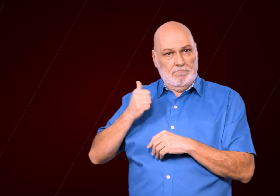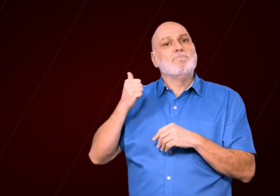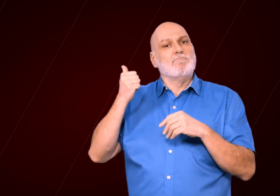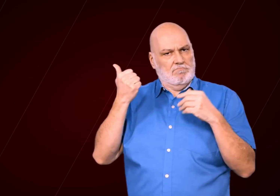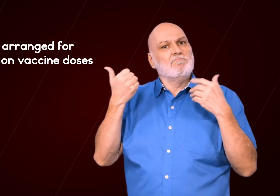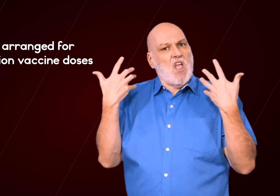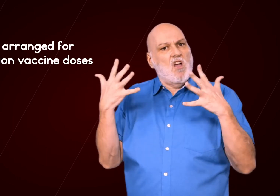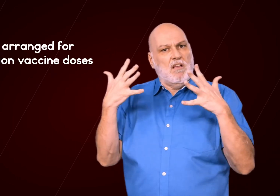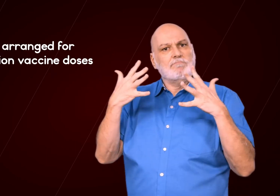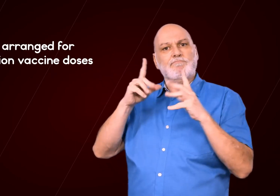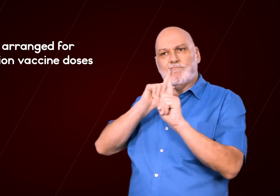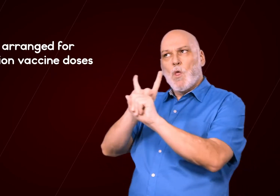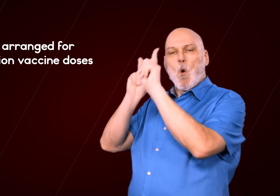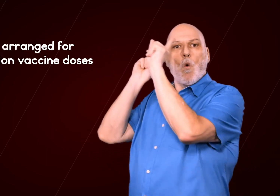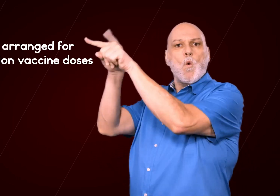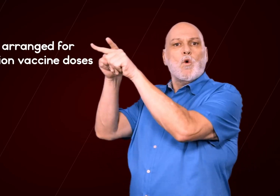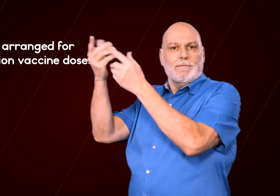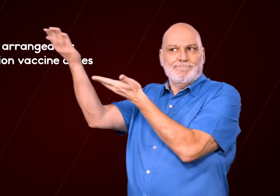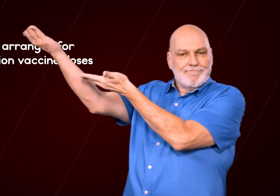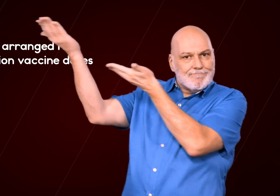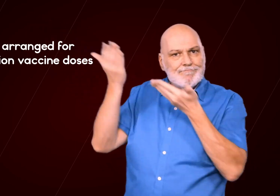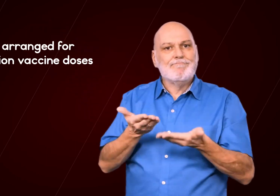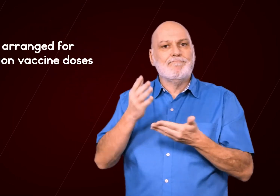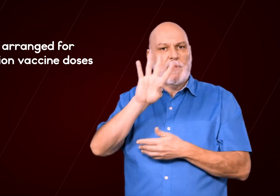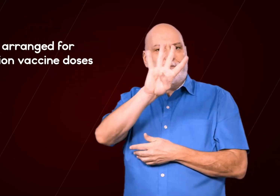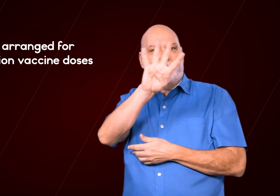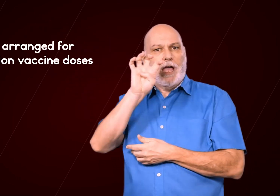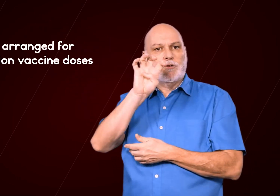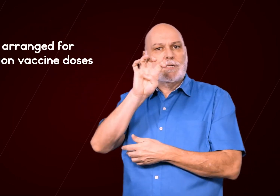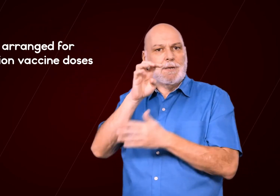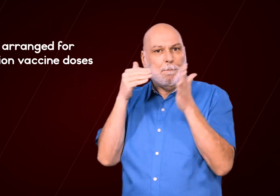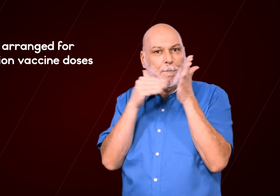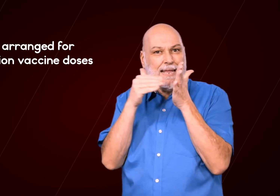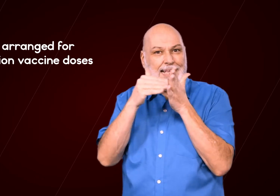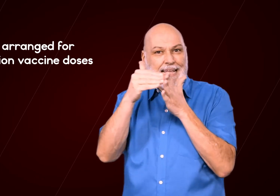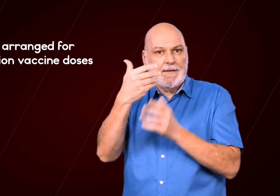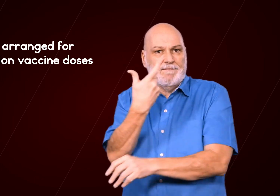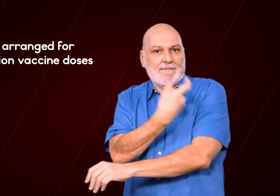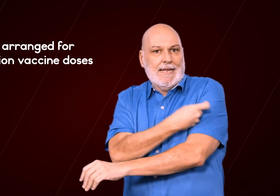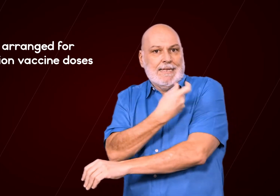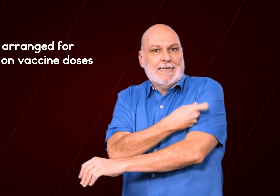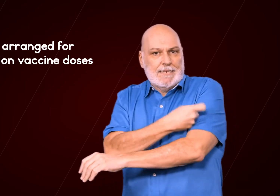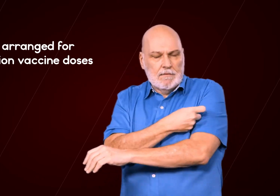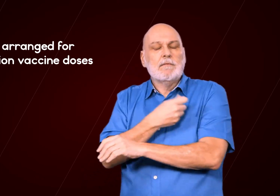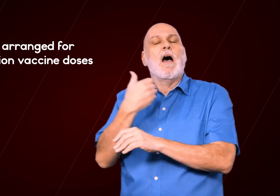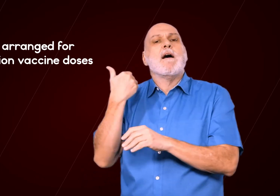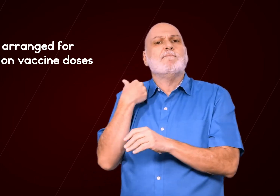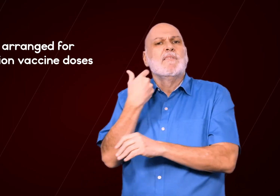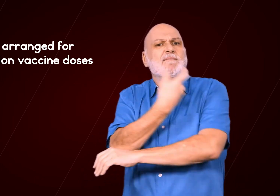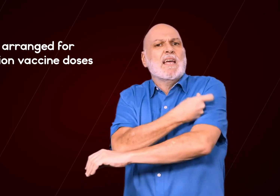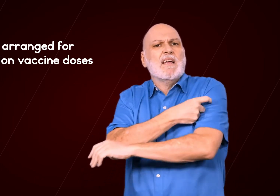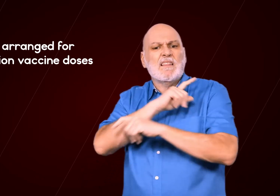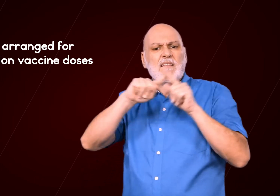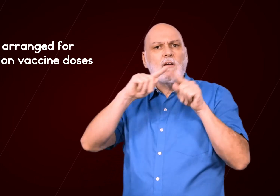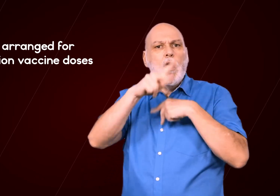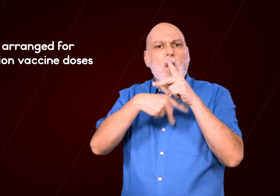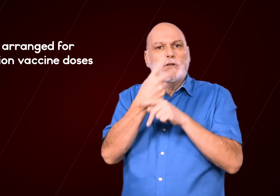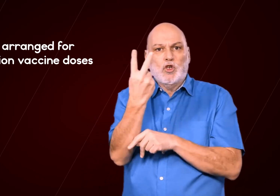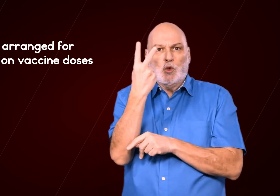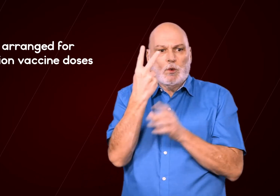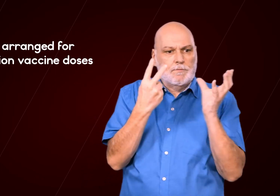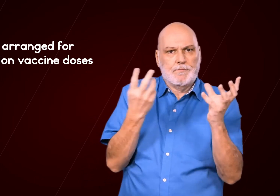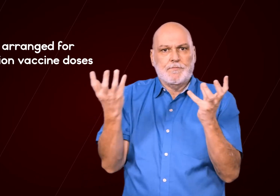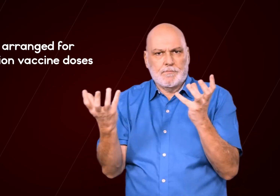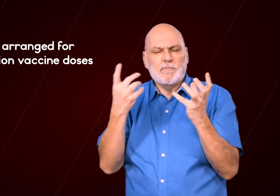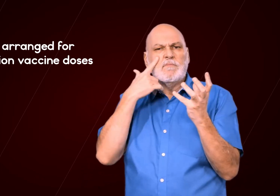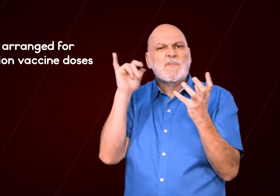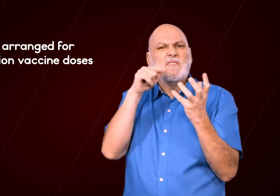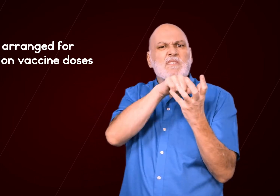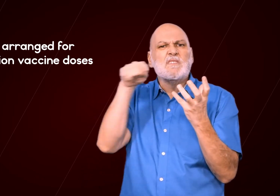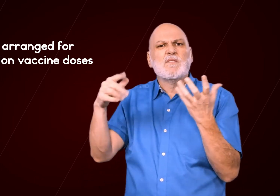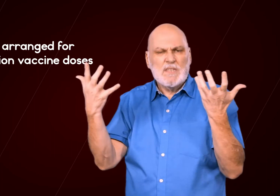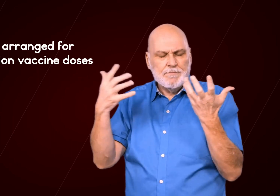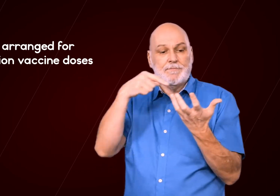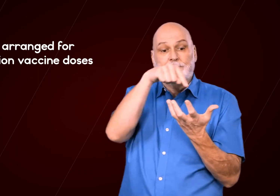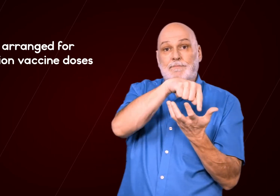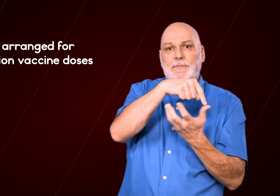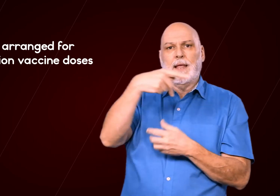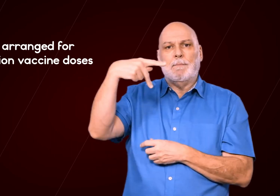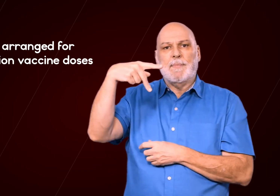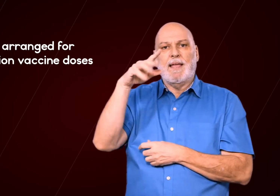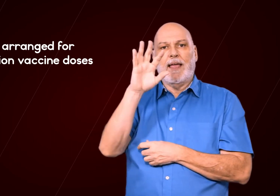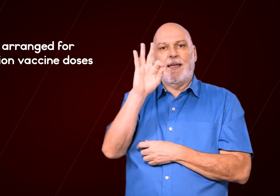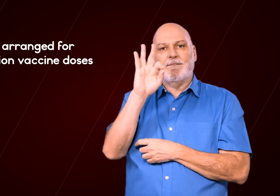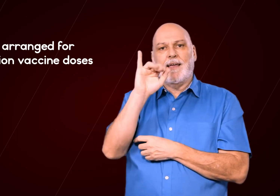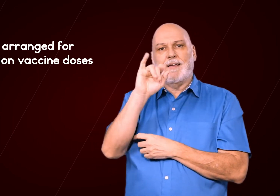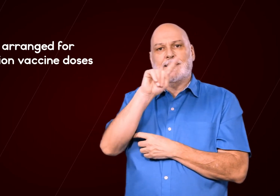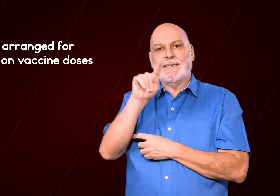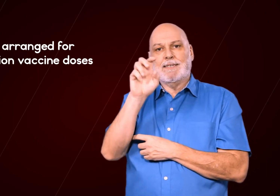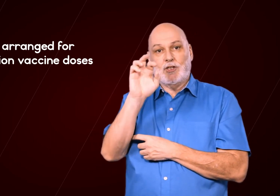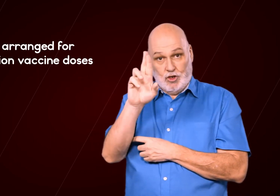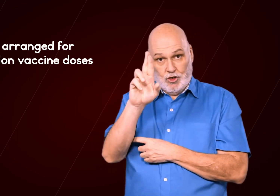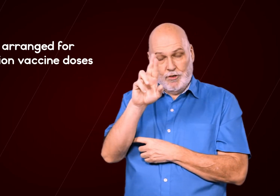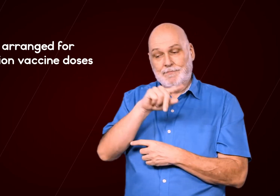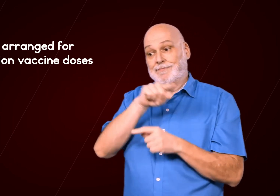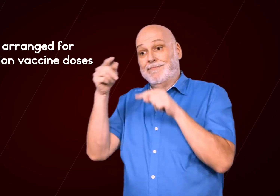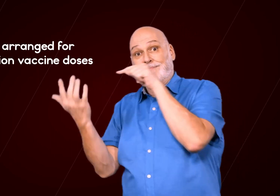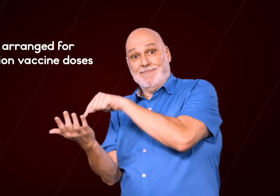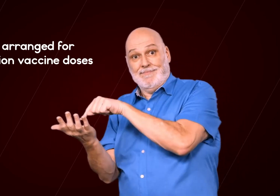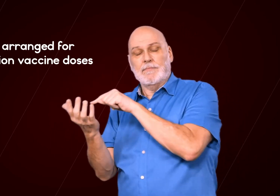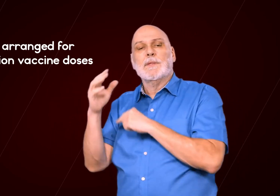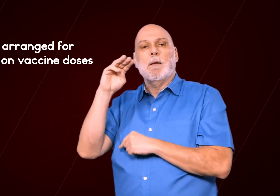The Canadian government has arranged 400 million vaccine doses